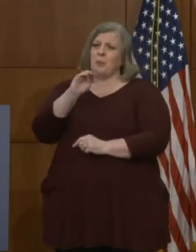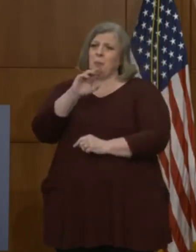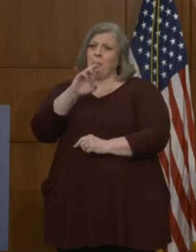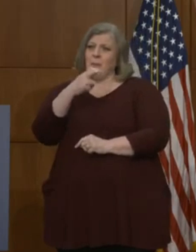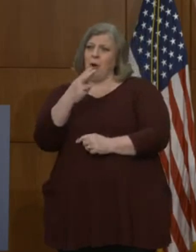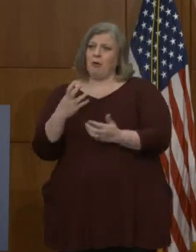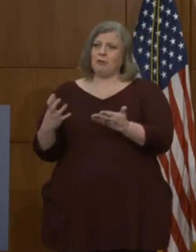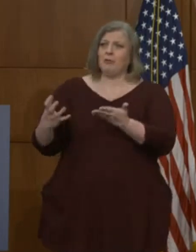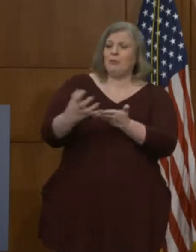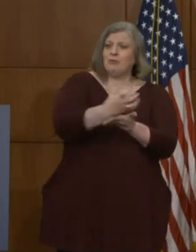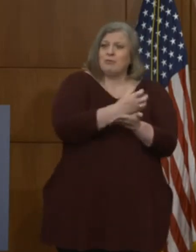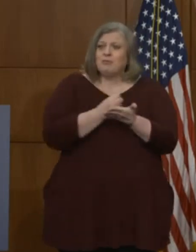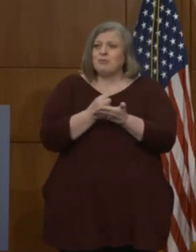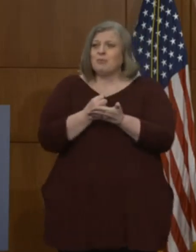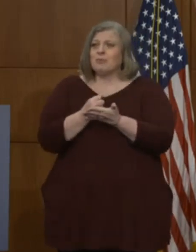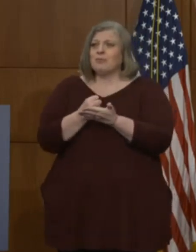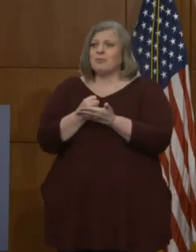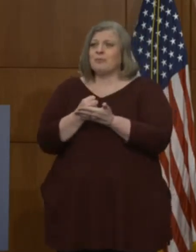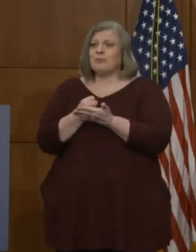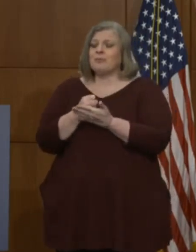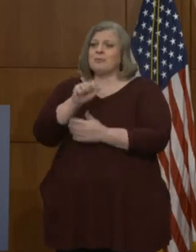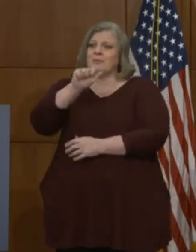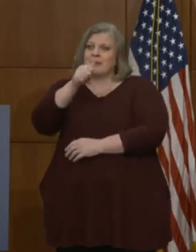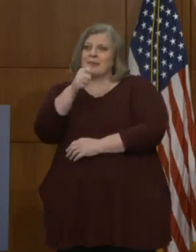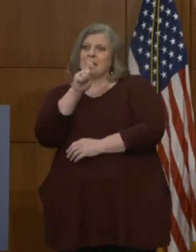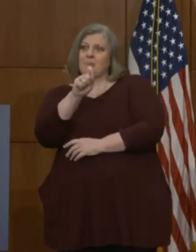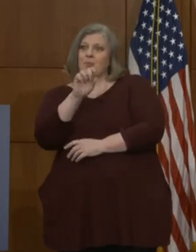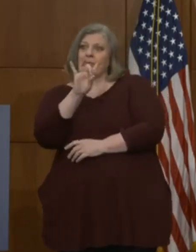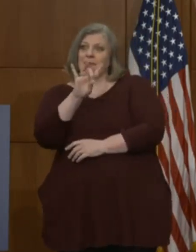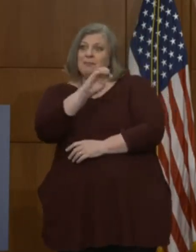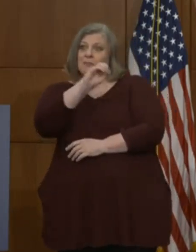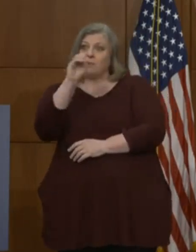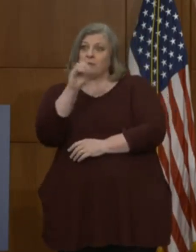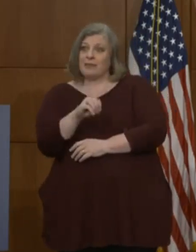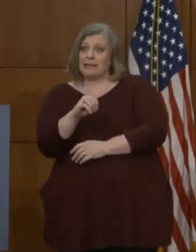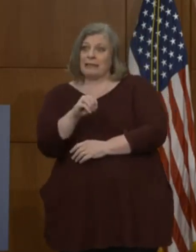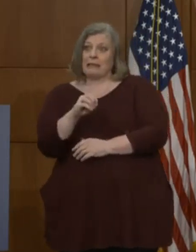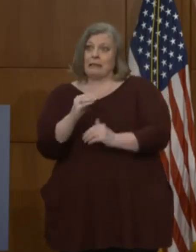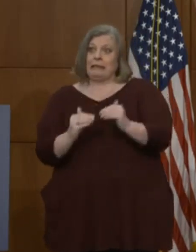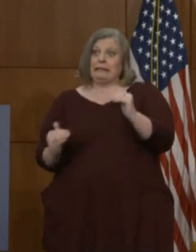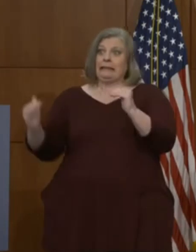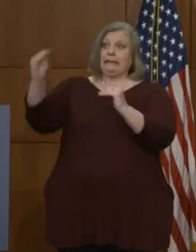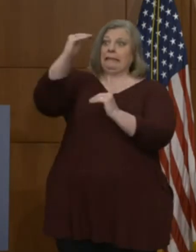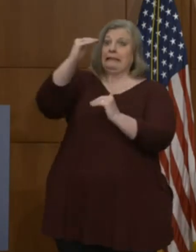ECONOMY WAS LITERALLY ON FIRE. OUR MARCH GENERAL FUND REVENUES OUR MARCH GENERAL FUND REVENUES WERE TEN POINT 8% HIGHER THAN